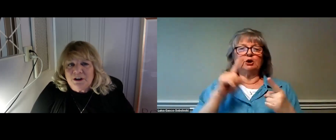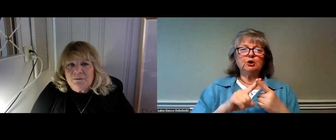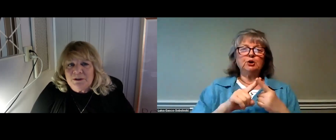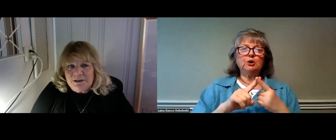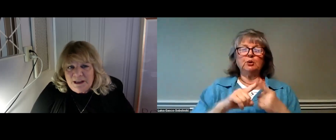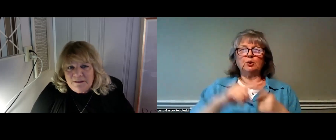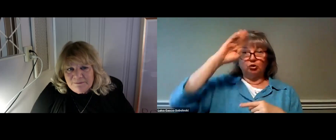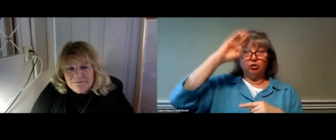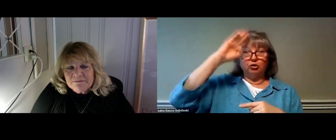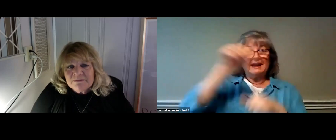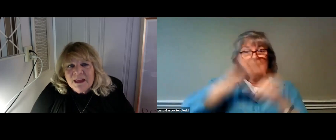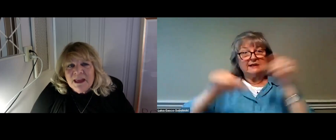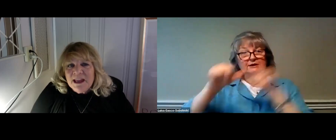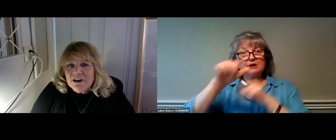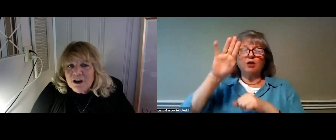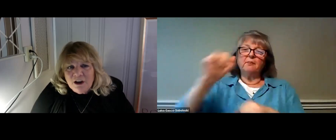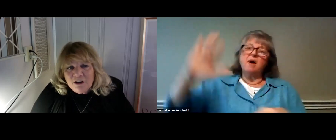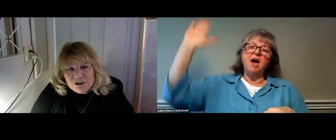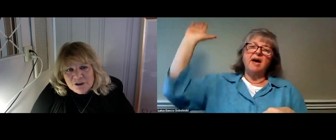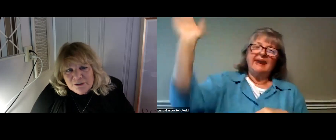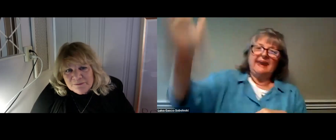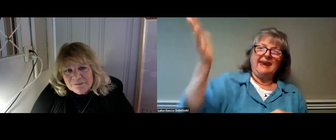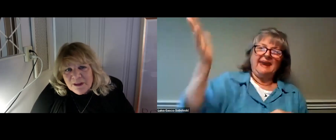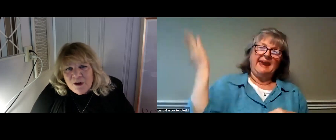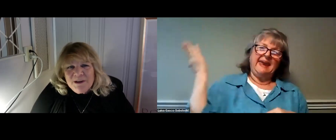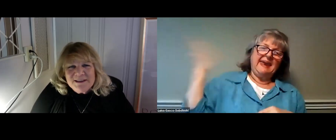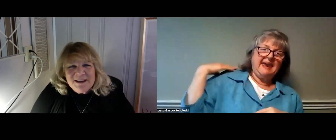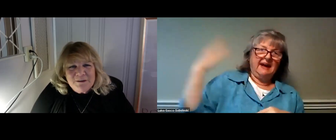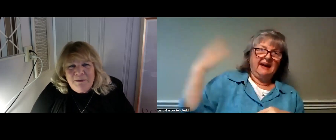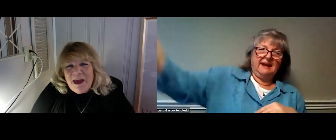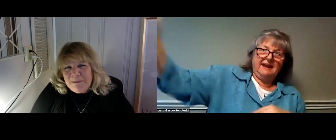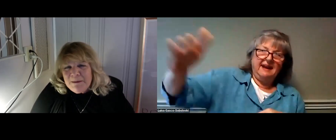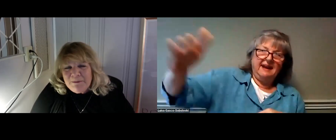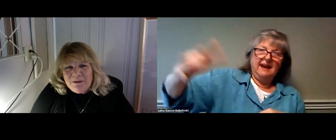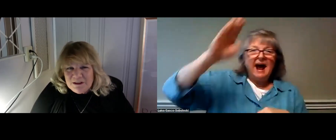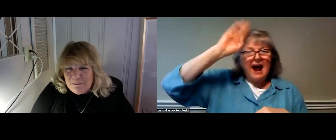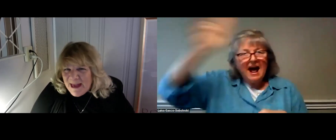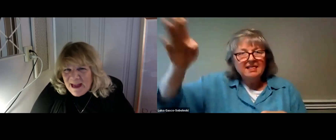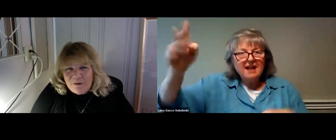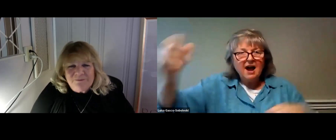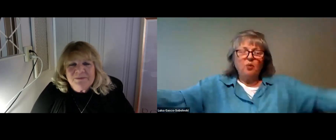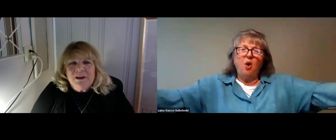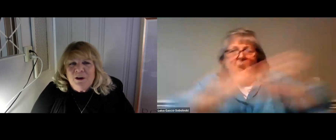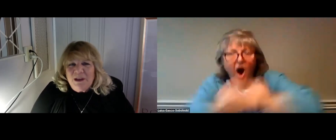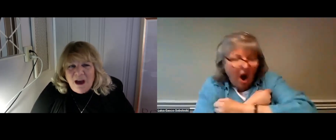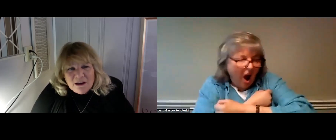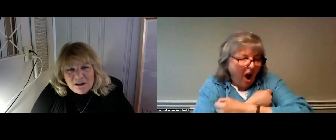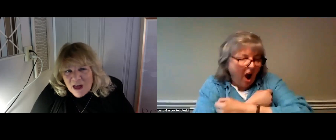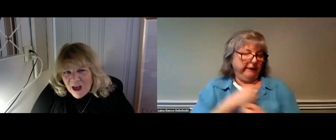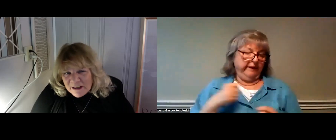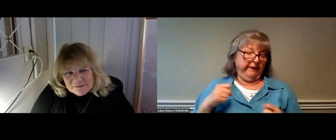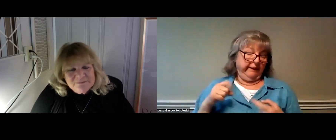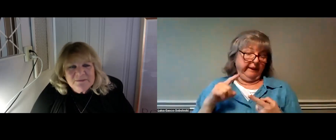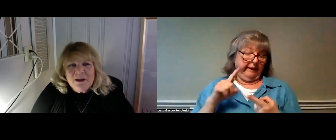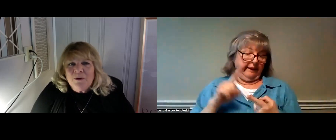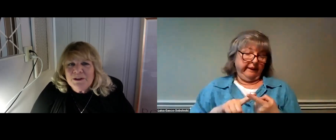In our culture, we tend to pat people on the back, we hug a lot,